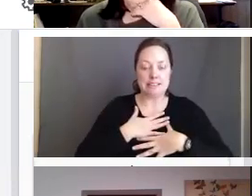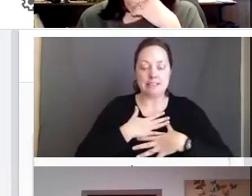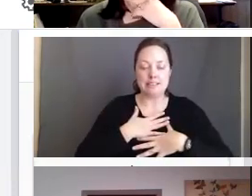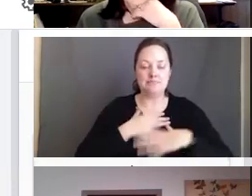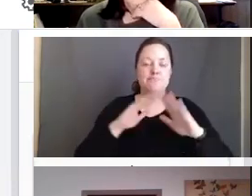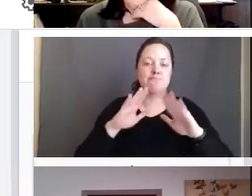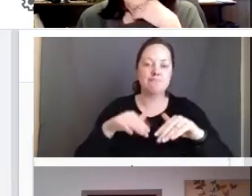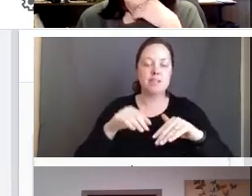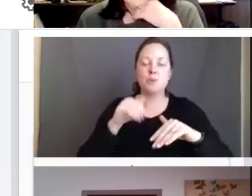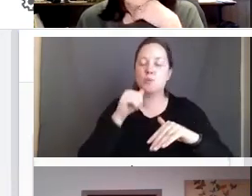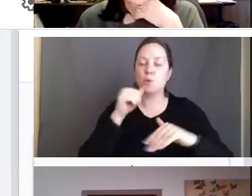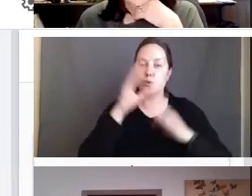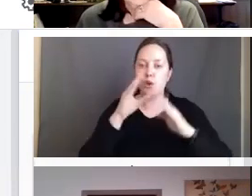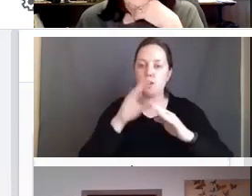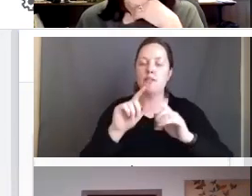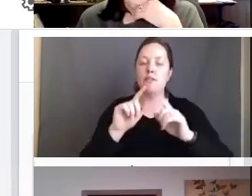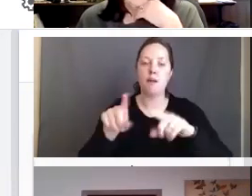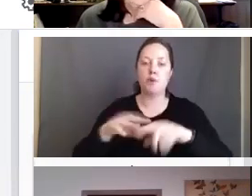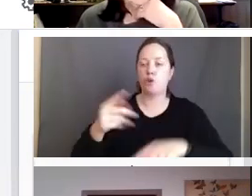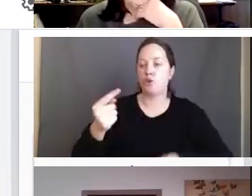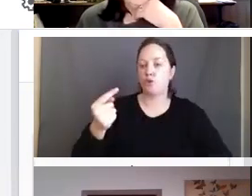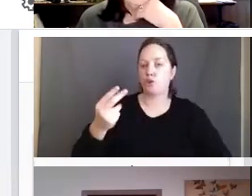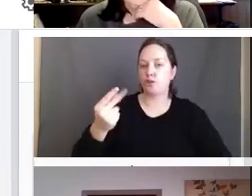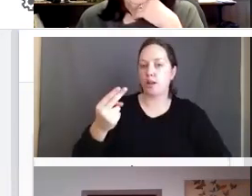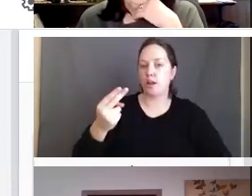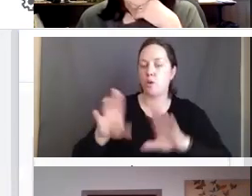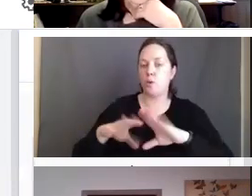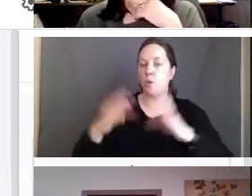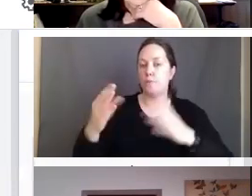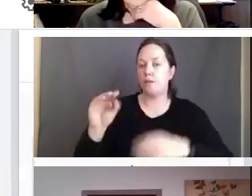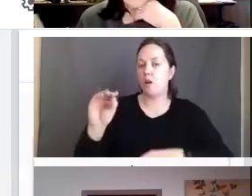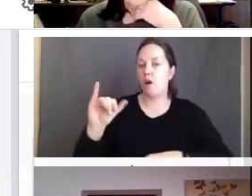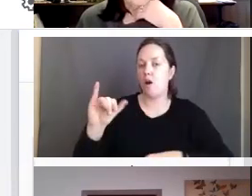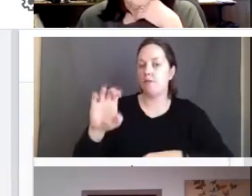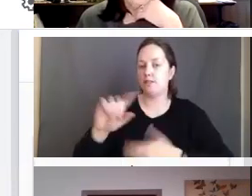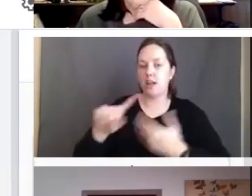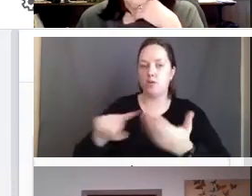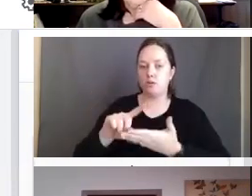There are premade themes and you are going to see them here.